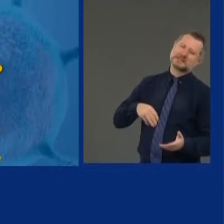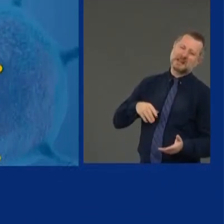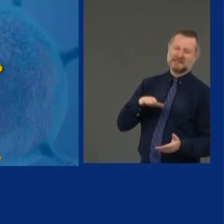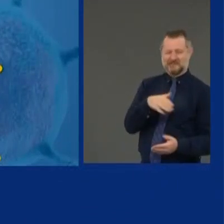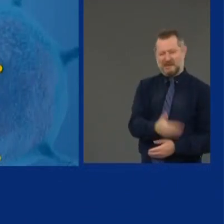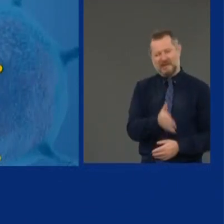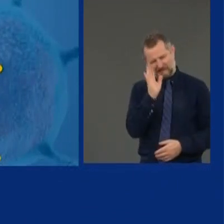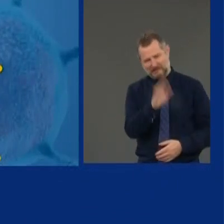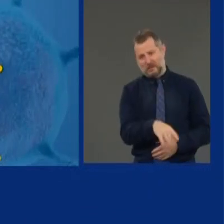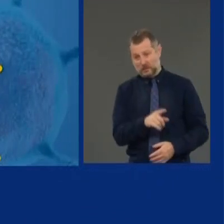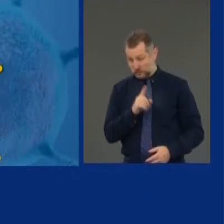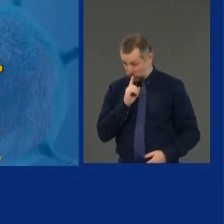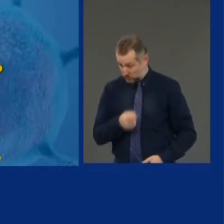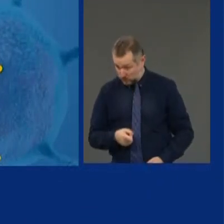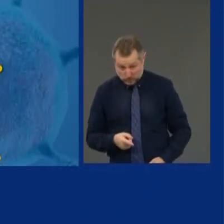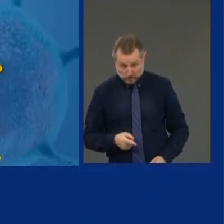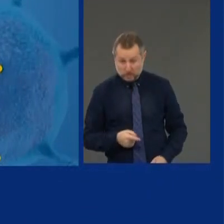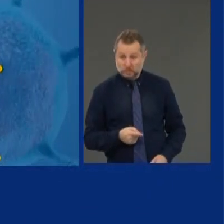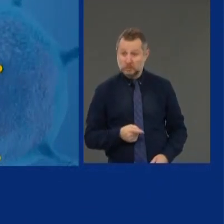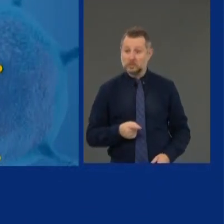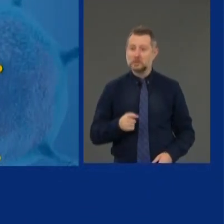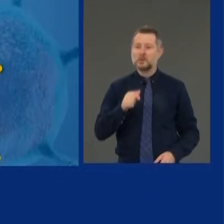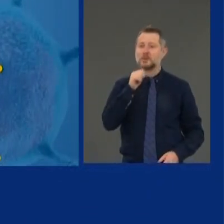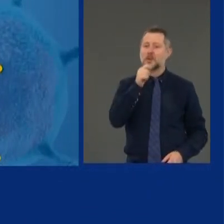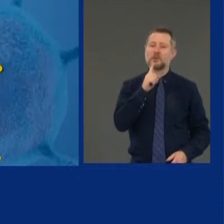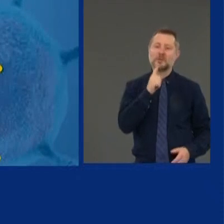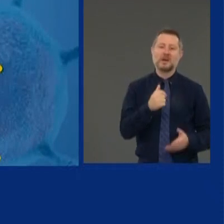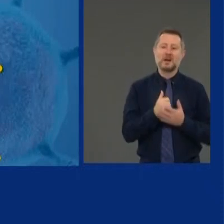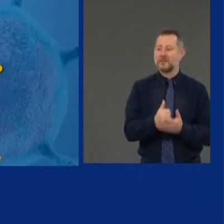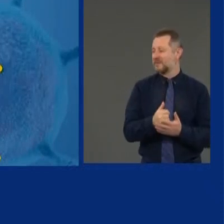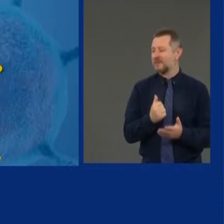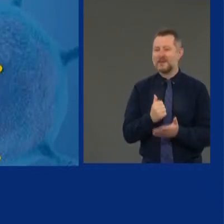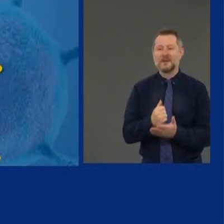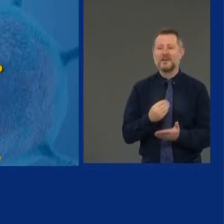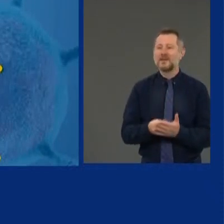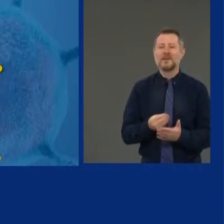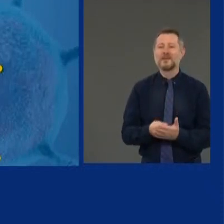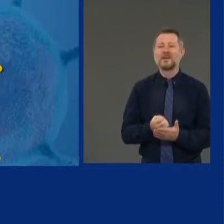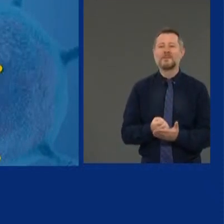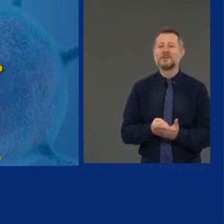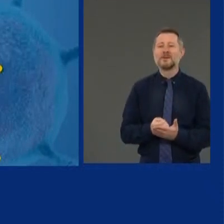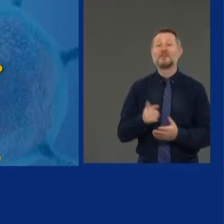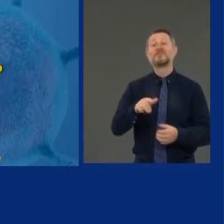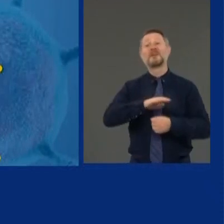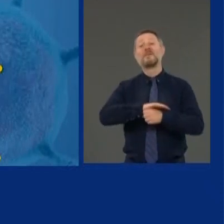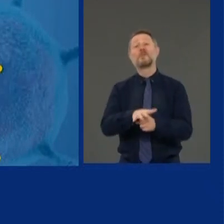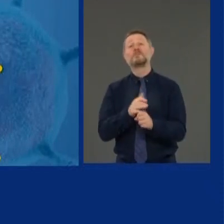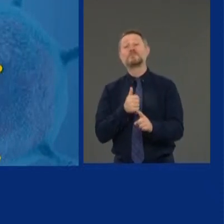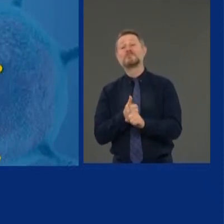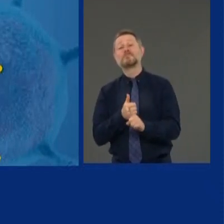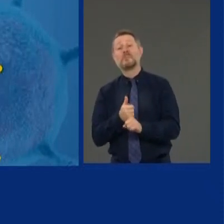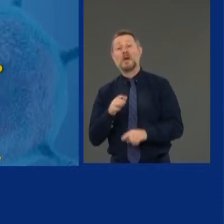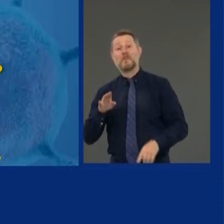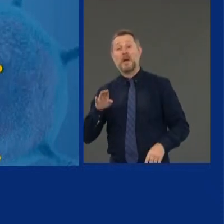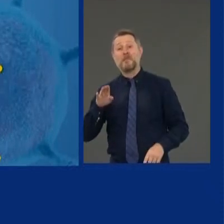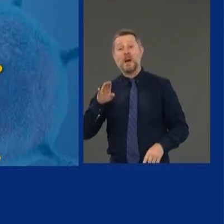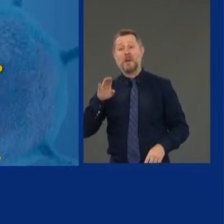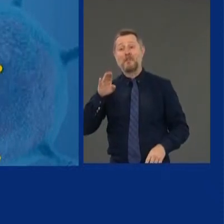REALLY?